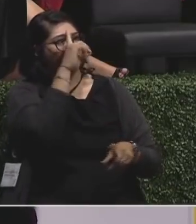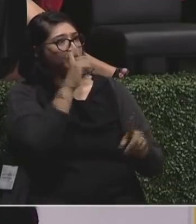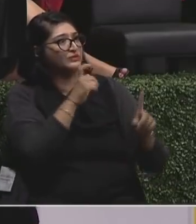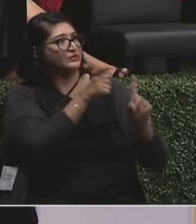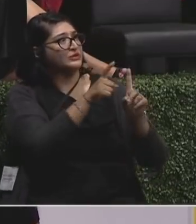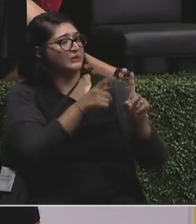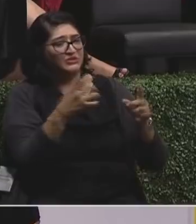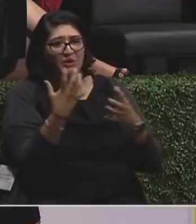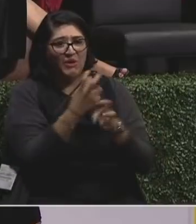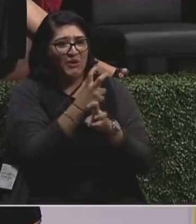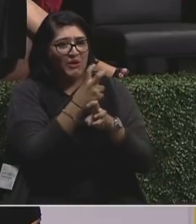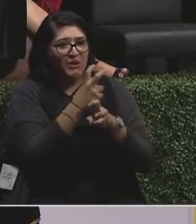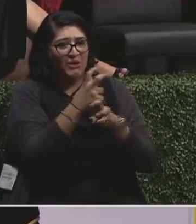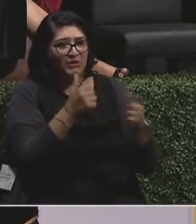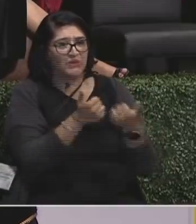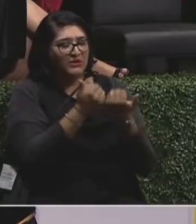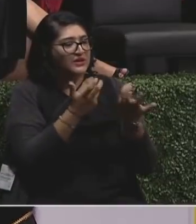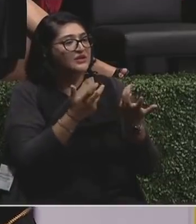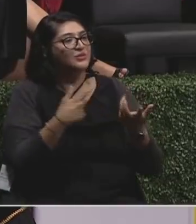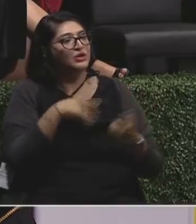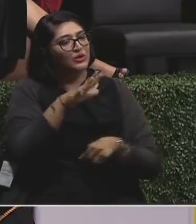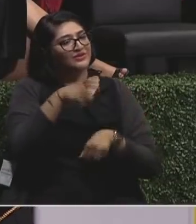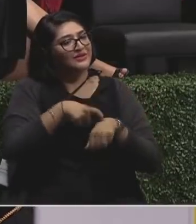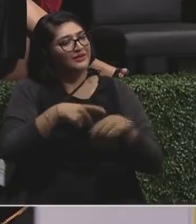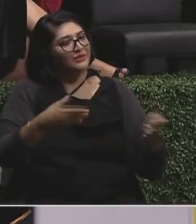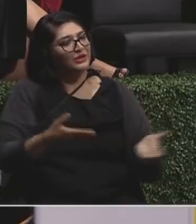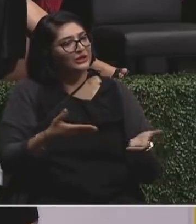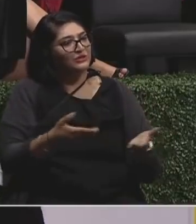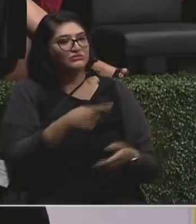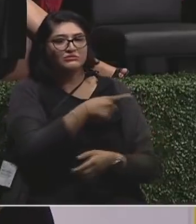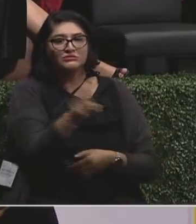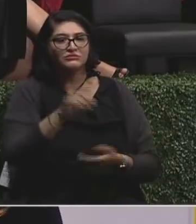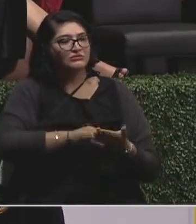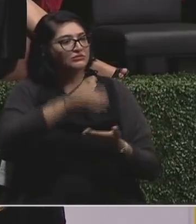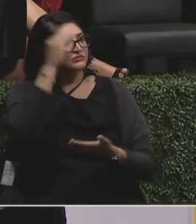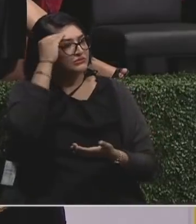AS YOU FACE THOSE NEW MOUNTAINS, THOSE NEW GOALS AND CHALLENGES, PLEASE